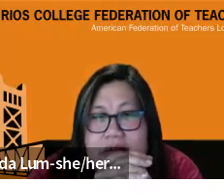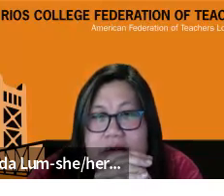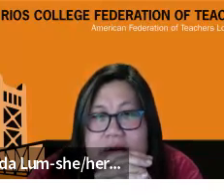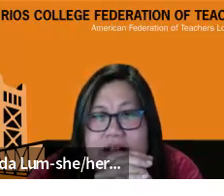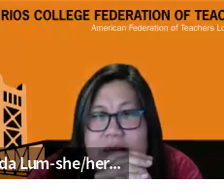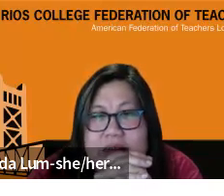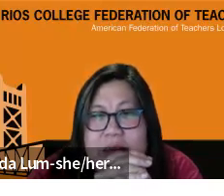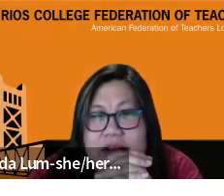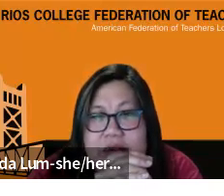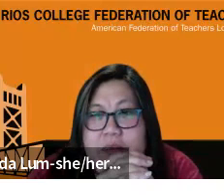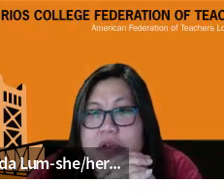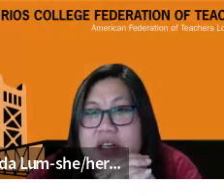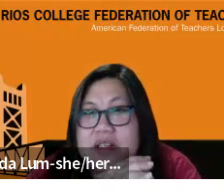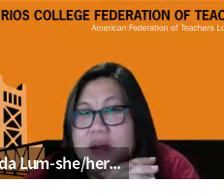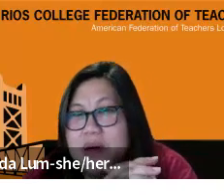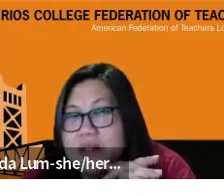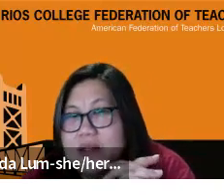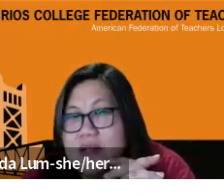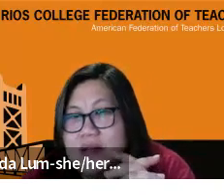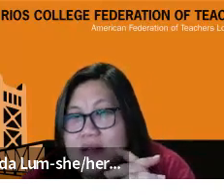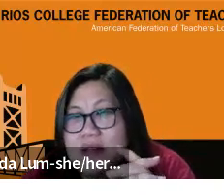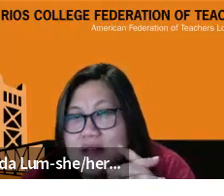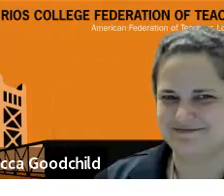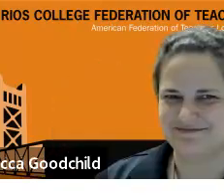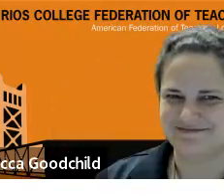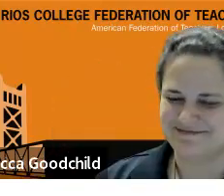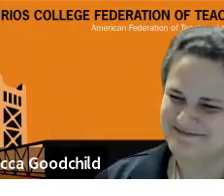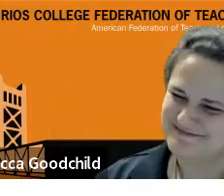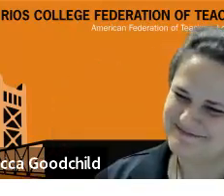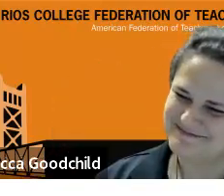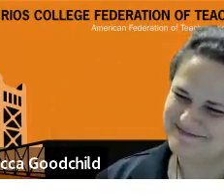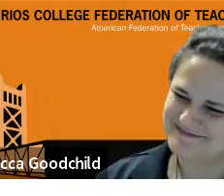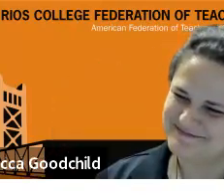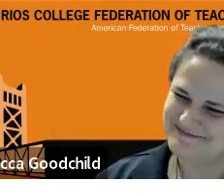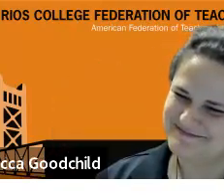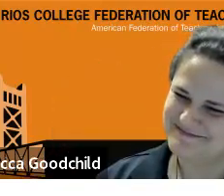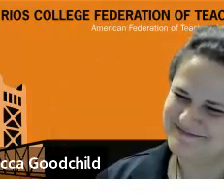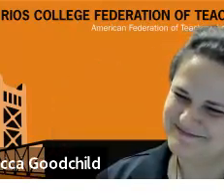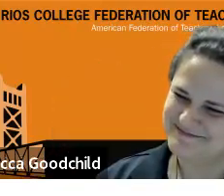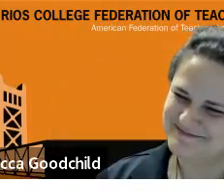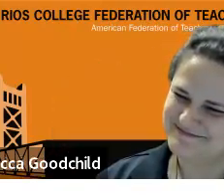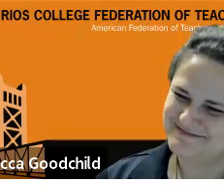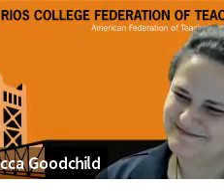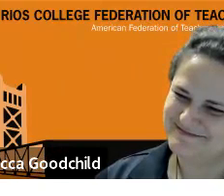Or actually those people also emojis if they want.